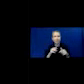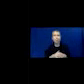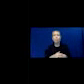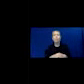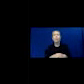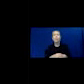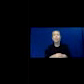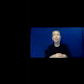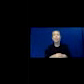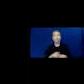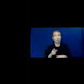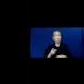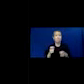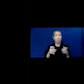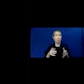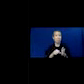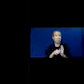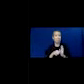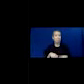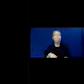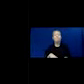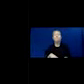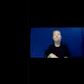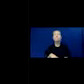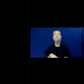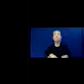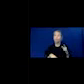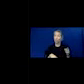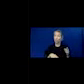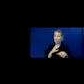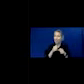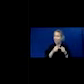This went into Sarah getting a permanent job at Performance Food Group.